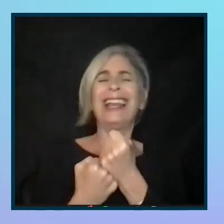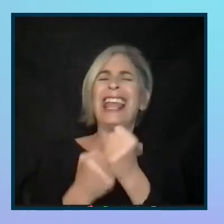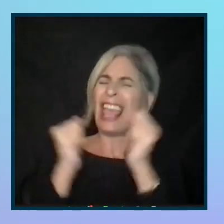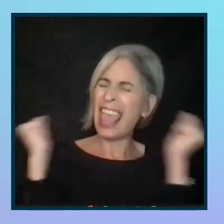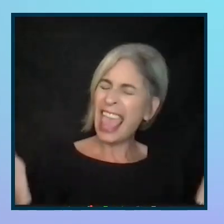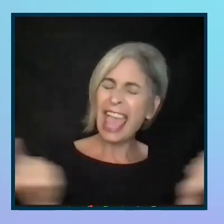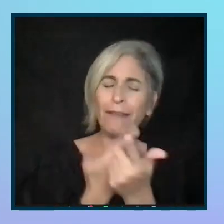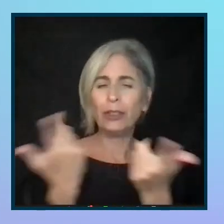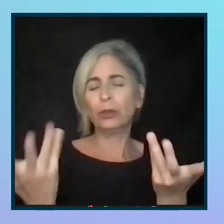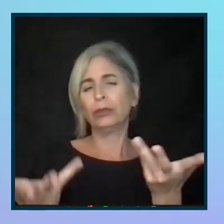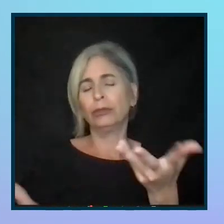so I find that very exciting.